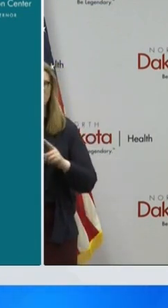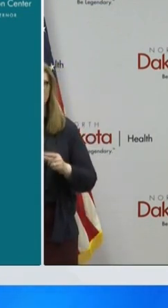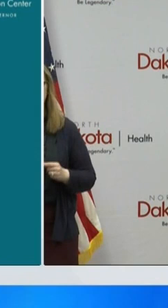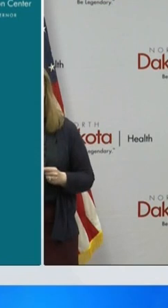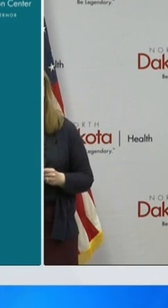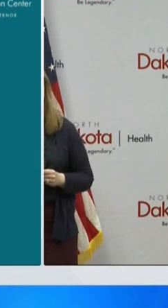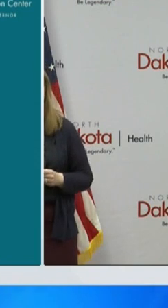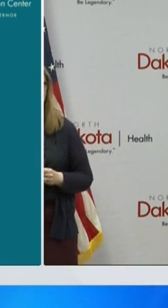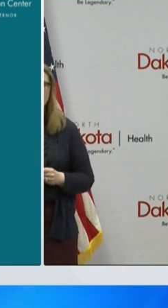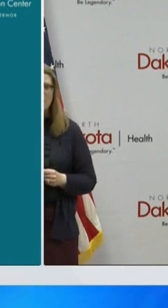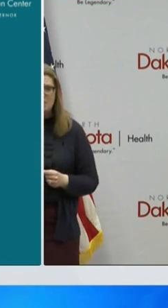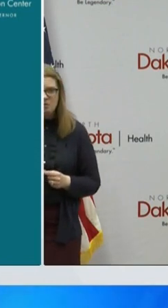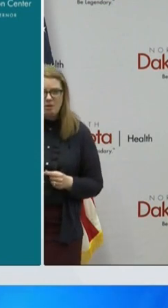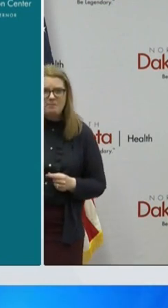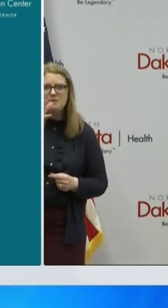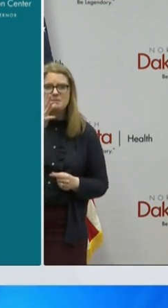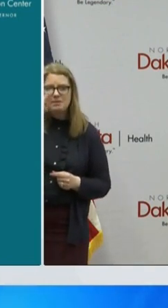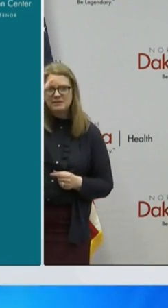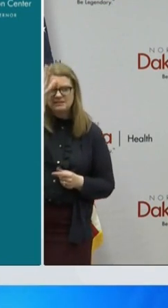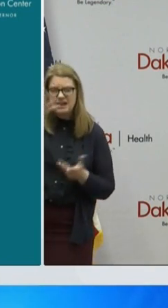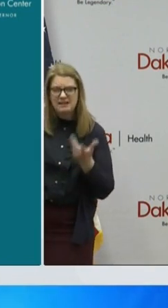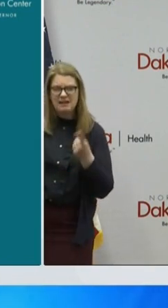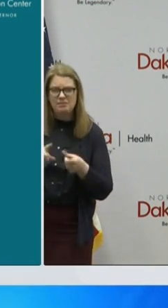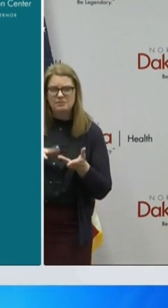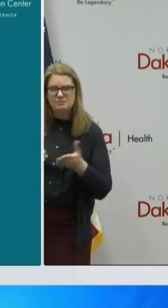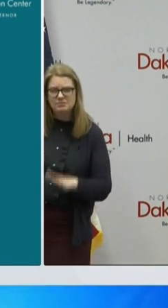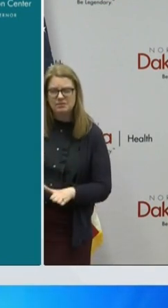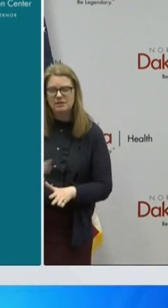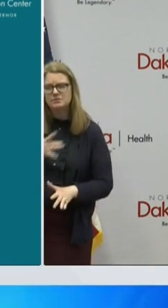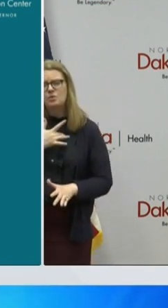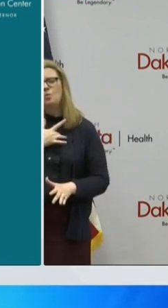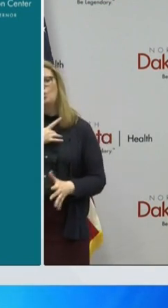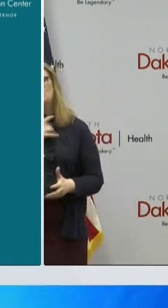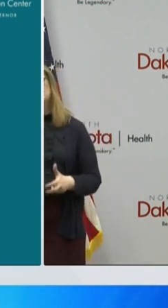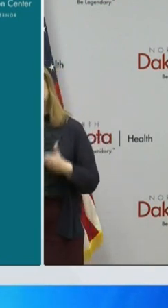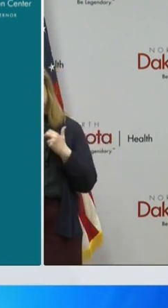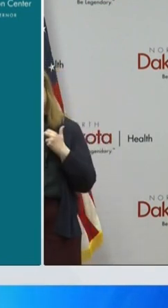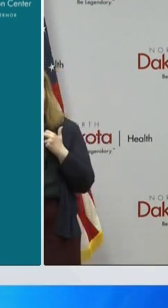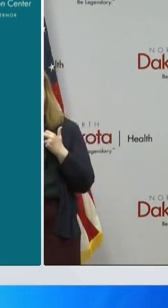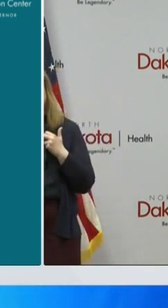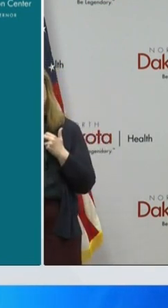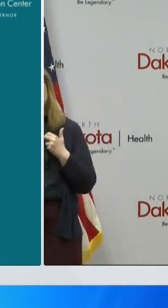FROM EXPERIENCE REGARDLESS OF AGE OR CIRCUMSTANCES, IT'S ALWAYS DIFFICULT TO LOSE A